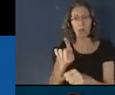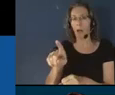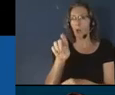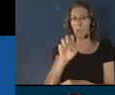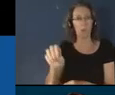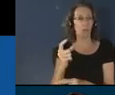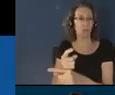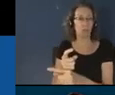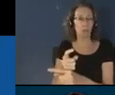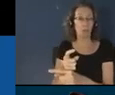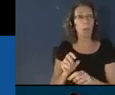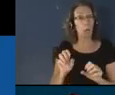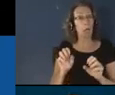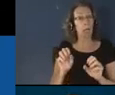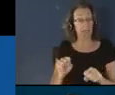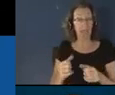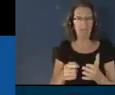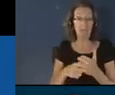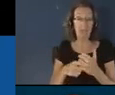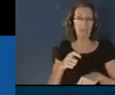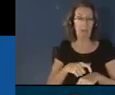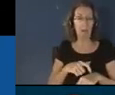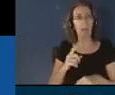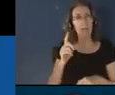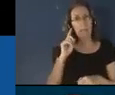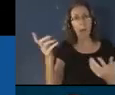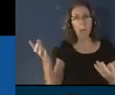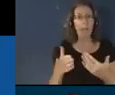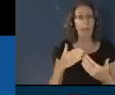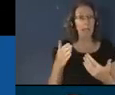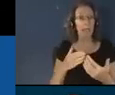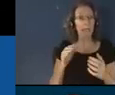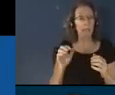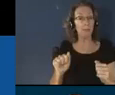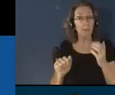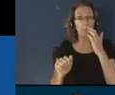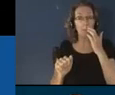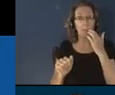um It can be very time consuming it sounds like an easy way to go around it uh. Just so you know